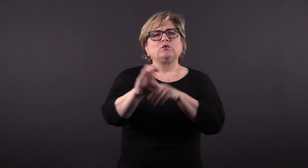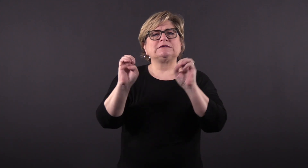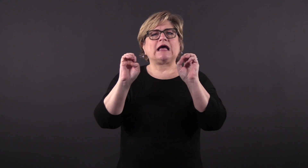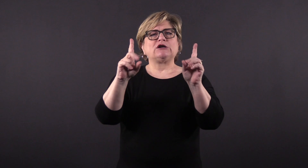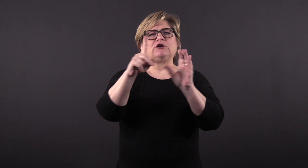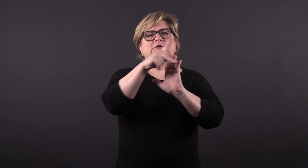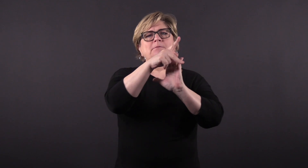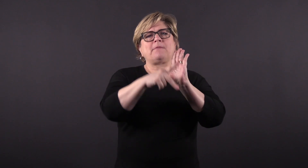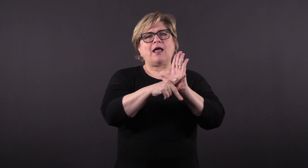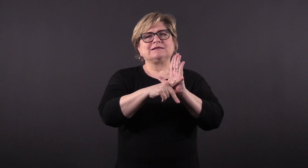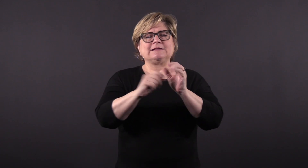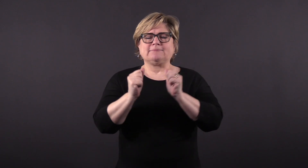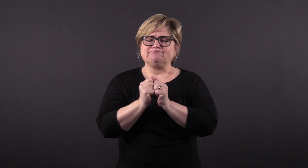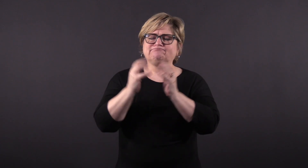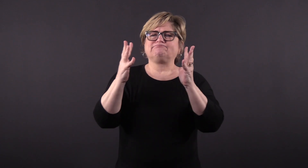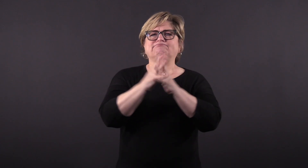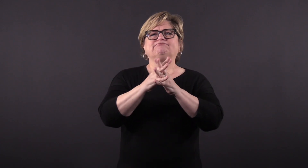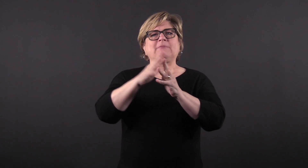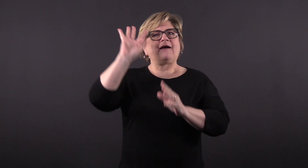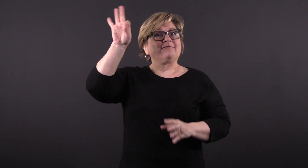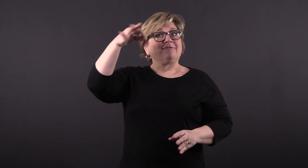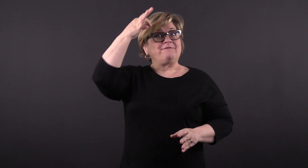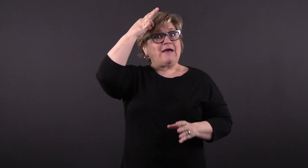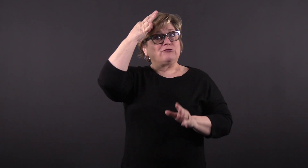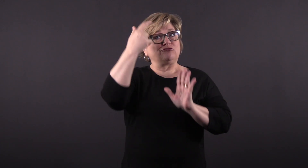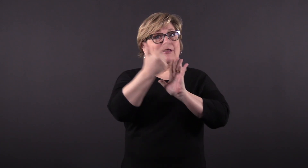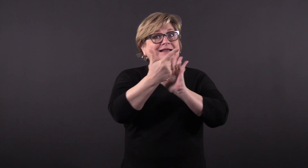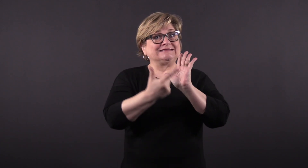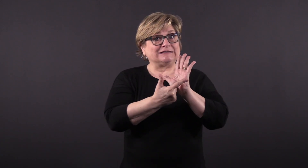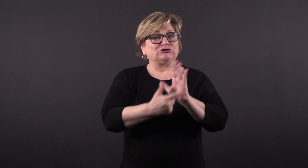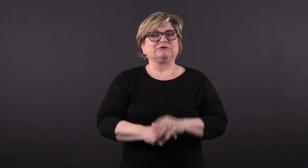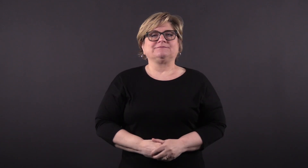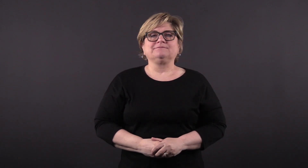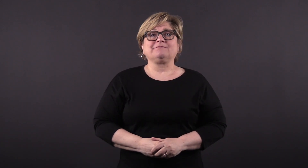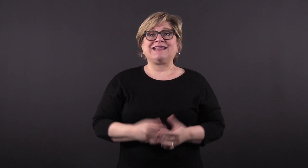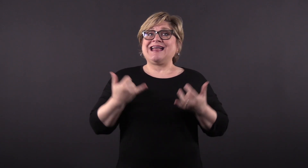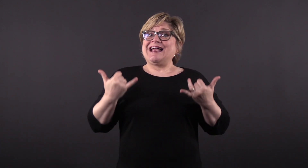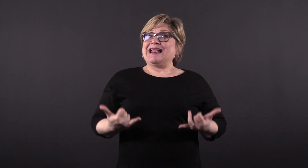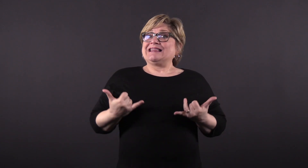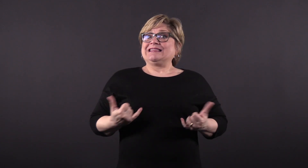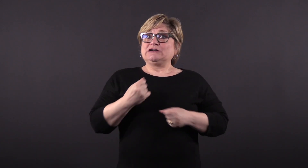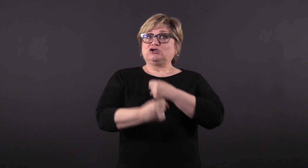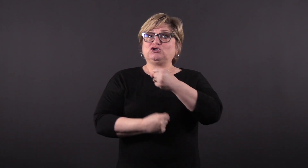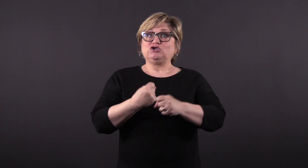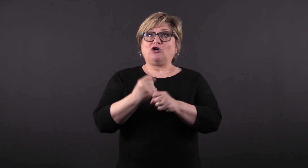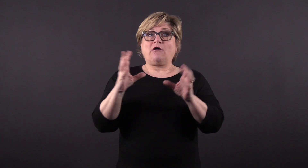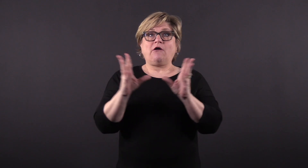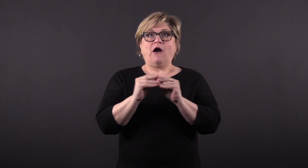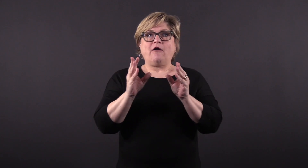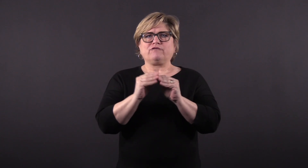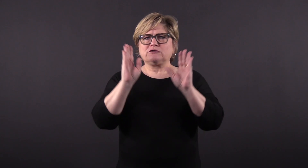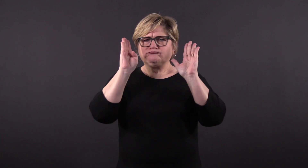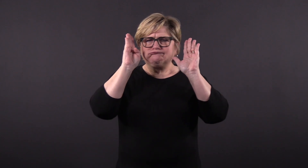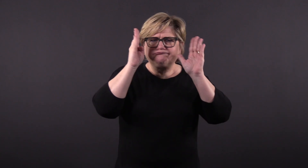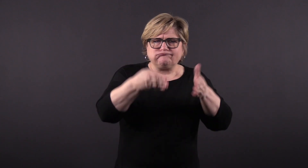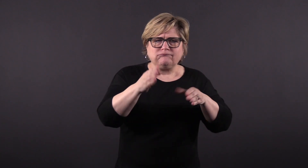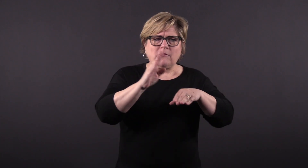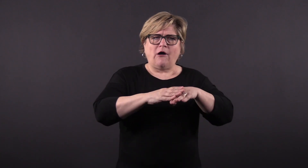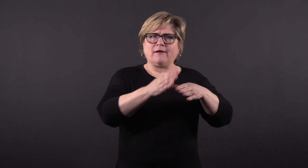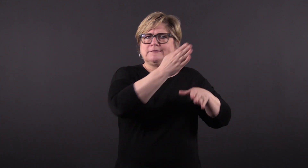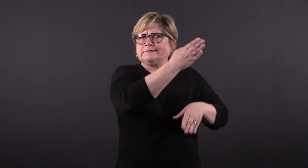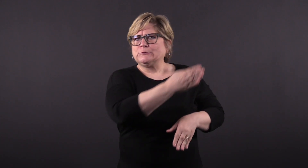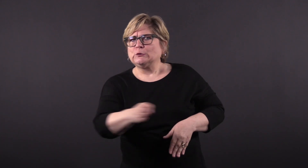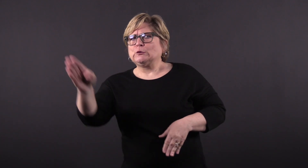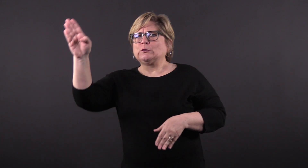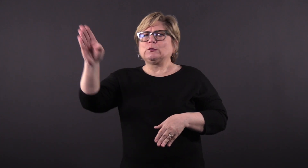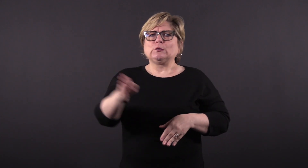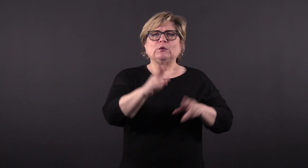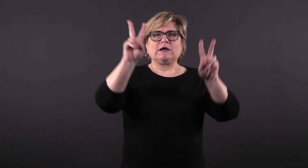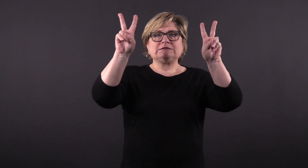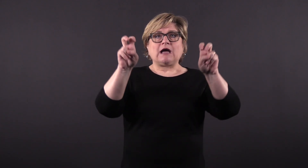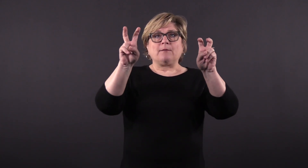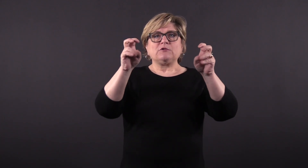policy and implement federal legislation. This year's conference featured a range of topics